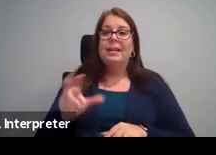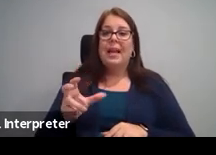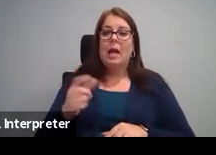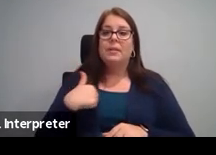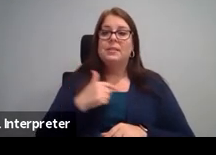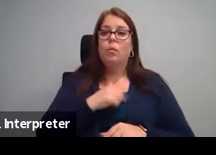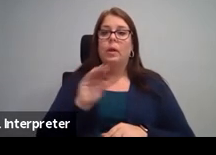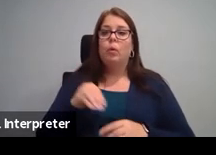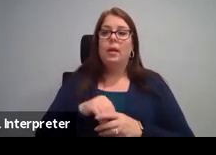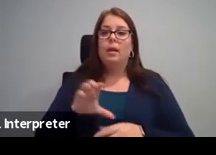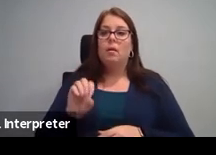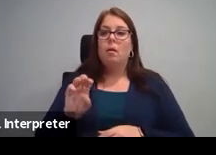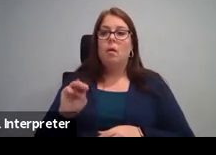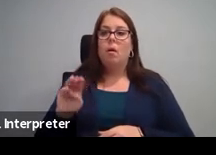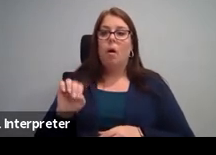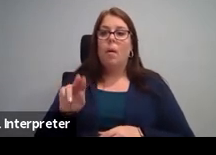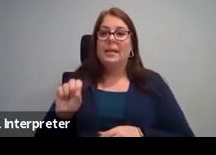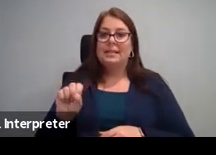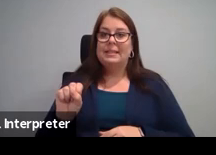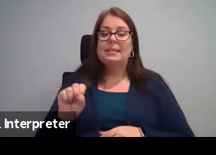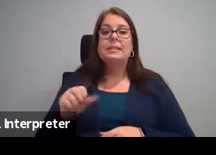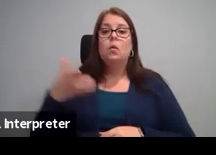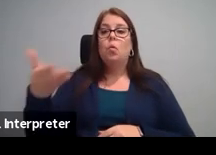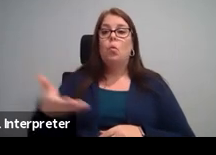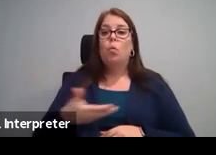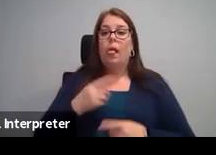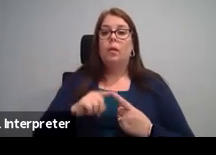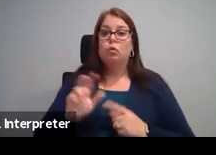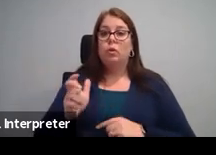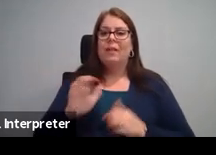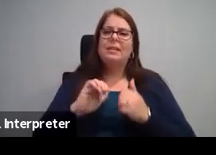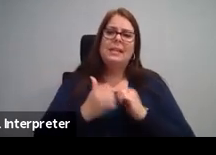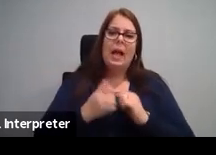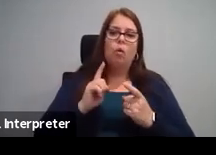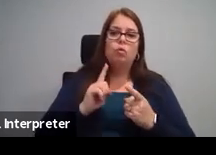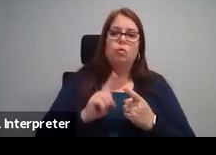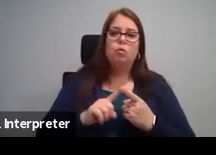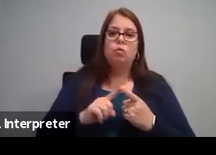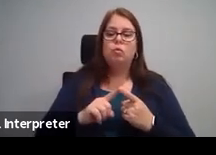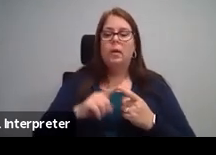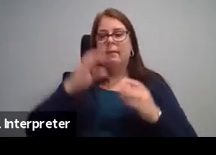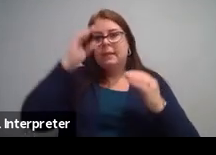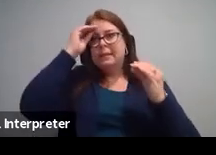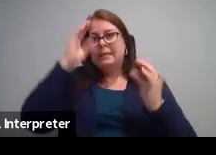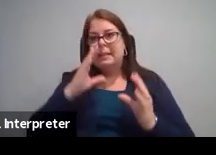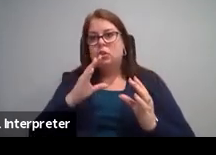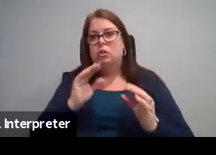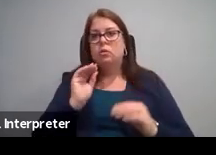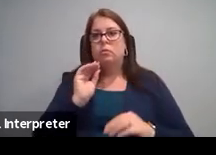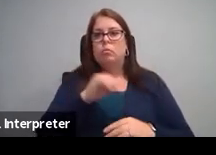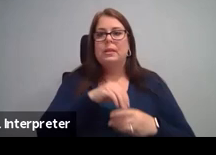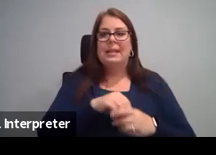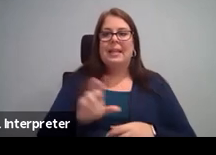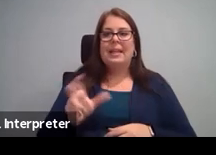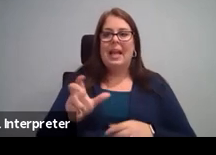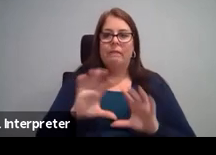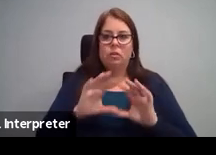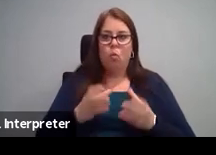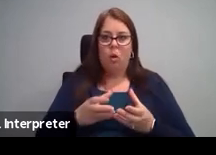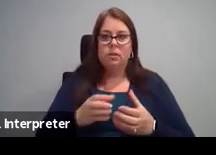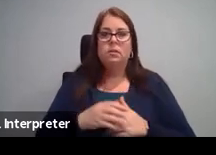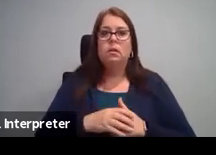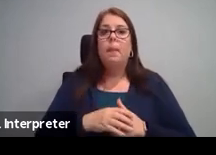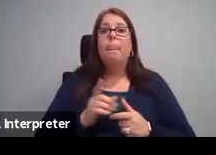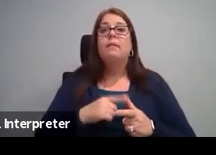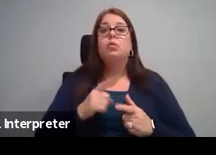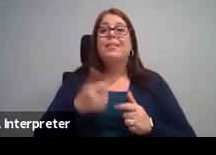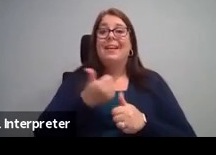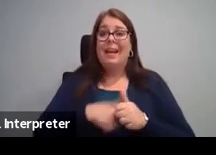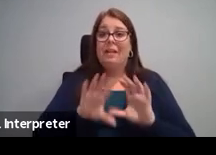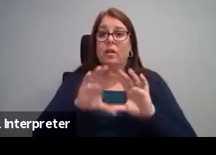Cathy Reznicek: Welcome to Canvas. How to for teachers to put into their Canvas courses or we put them in the Canvas courses so that every course had a consistent